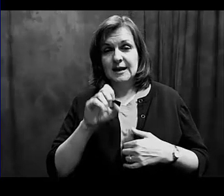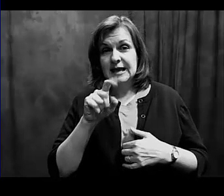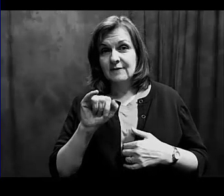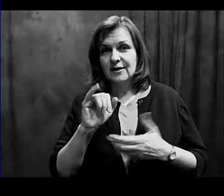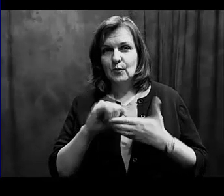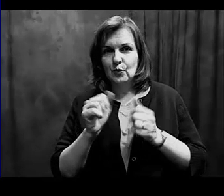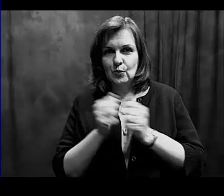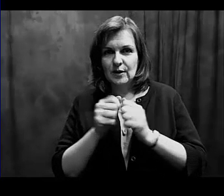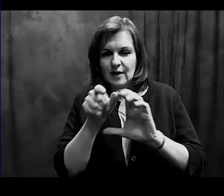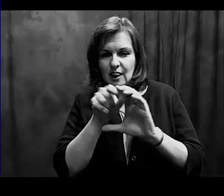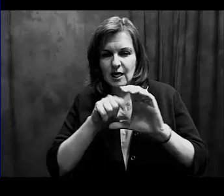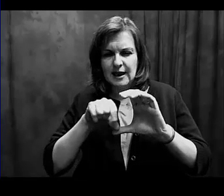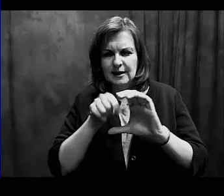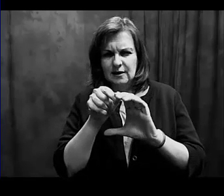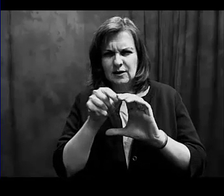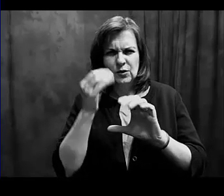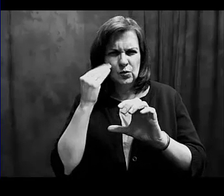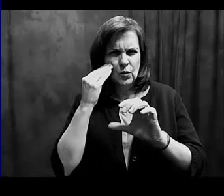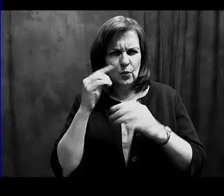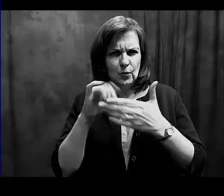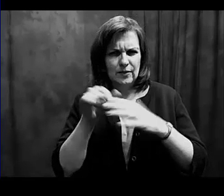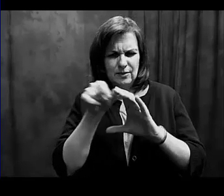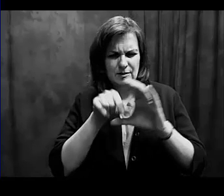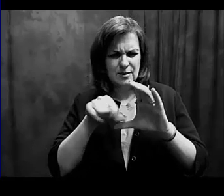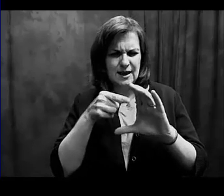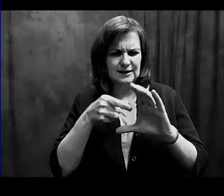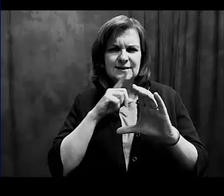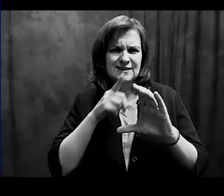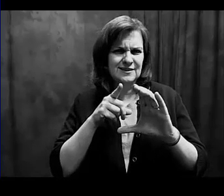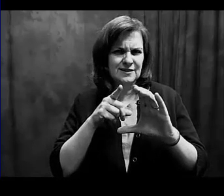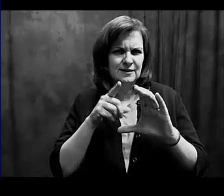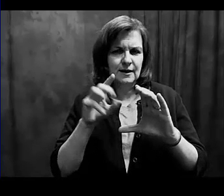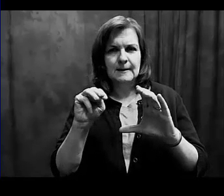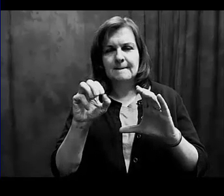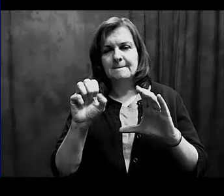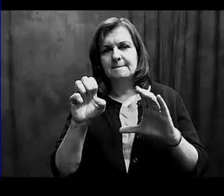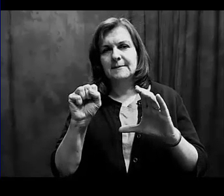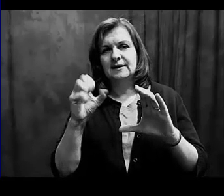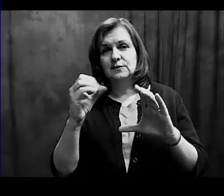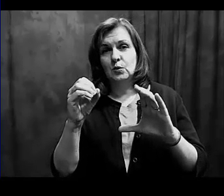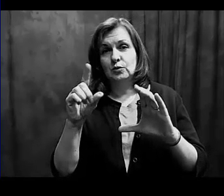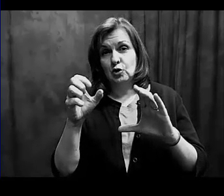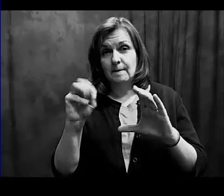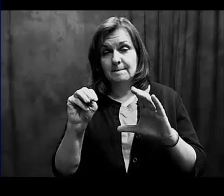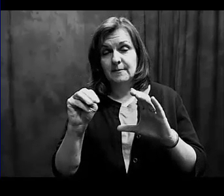do you remember what it's lined with? mesoderm